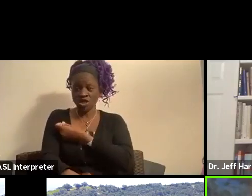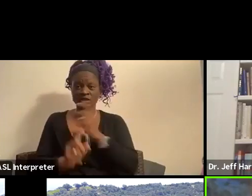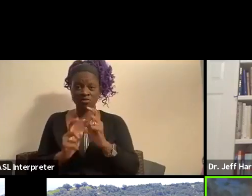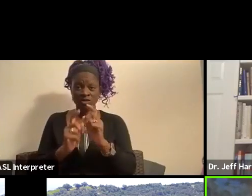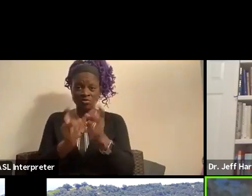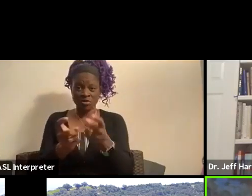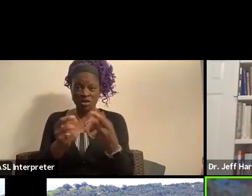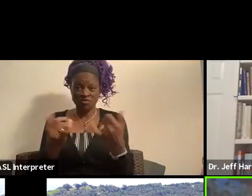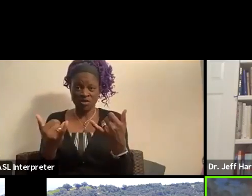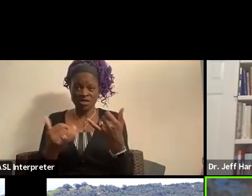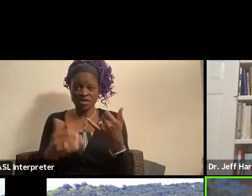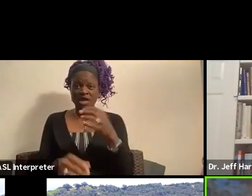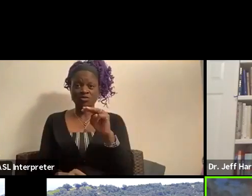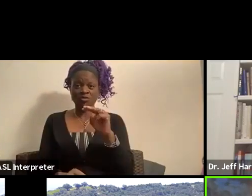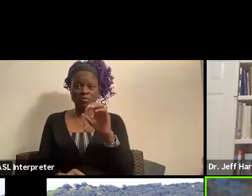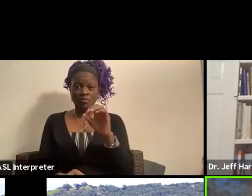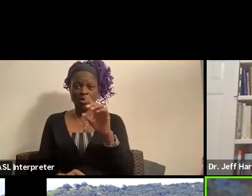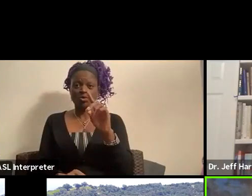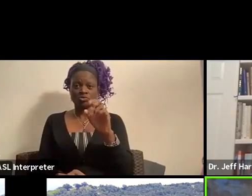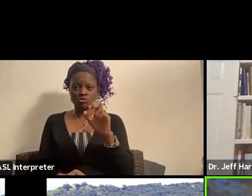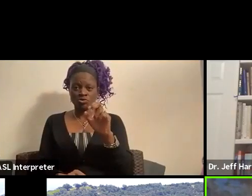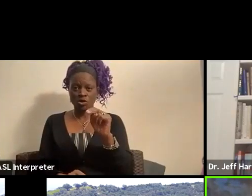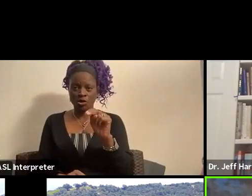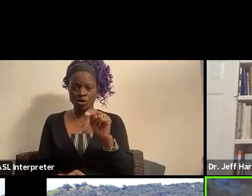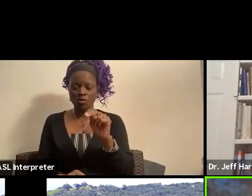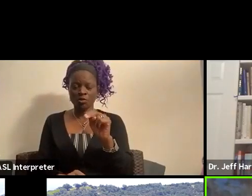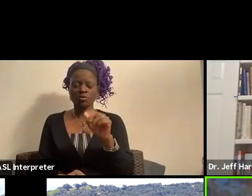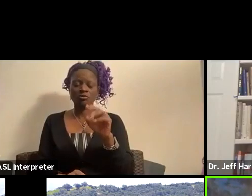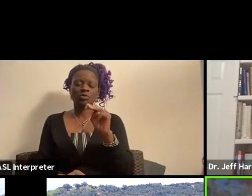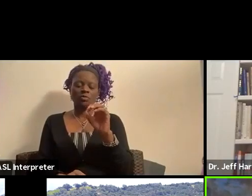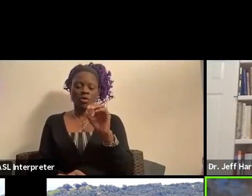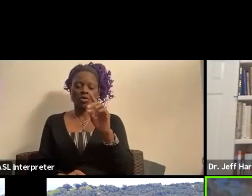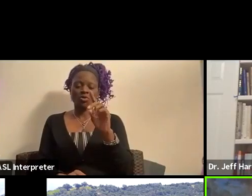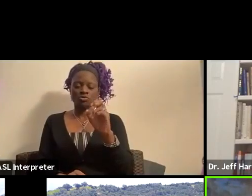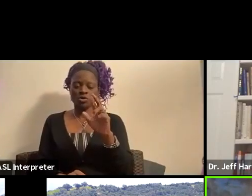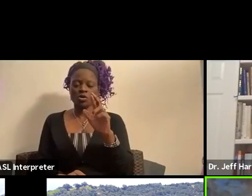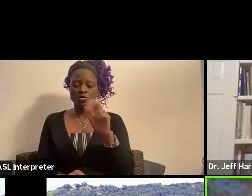the Madrona and five year vaccine, are safe and effective.